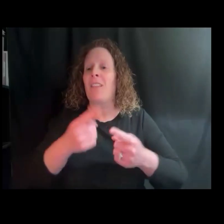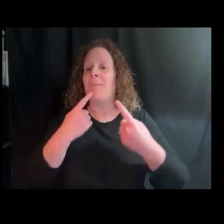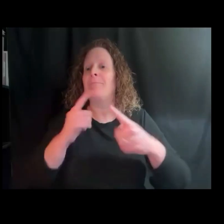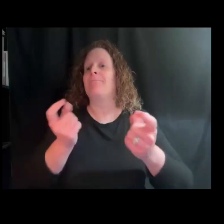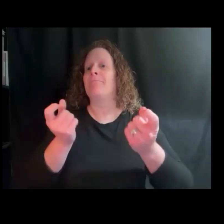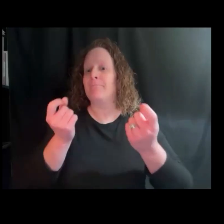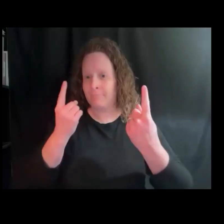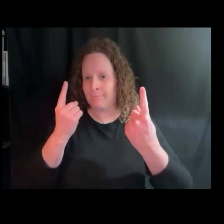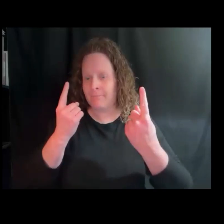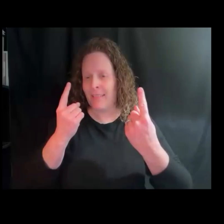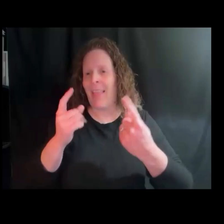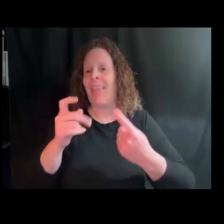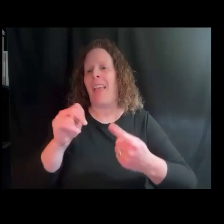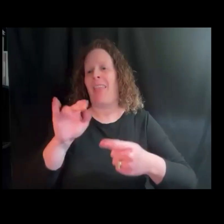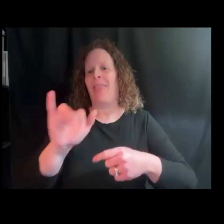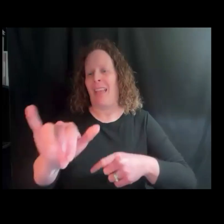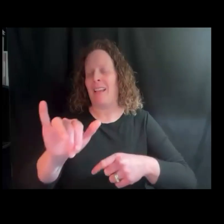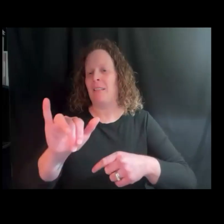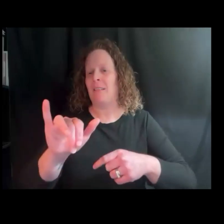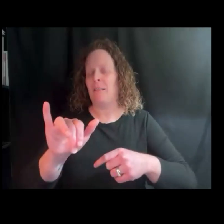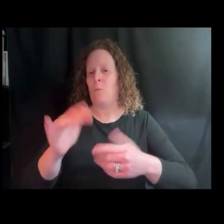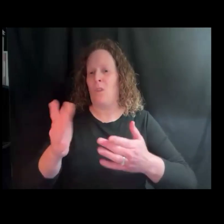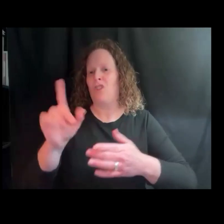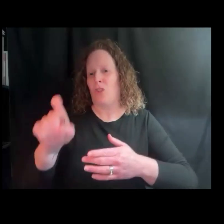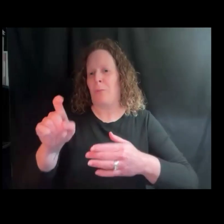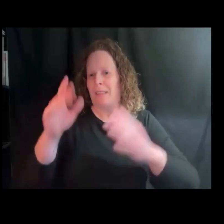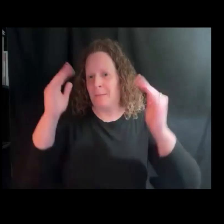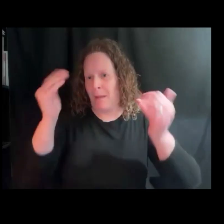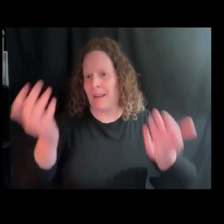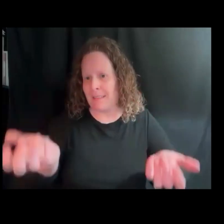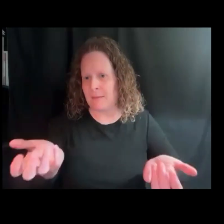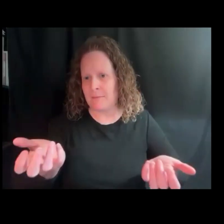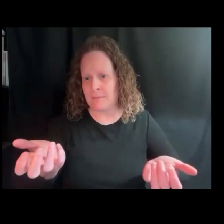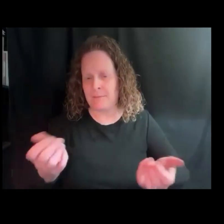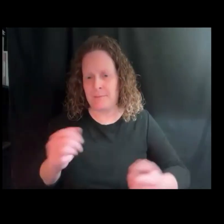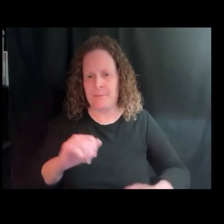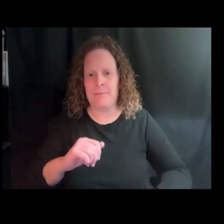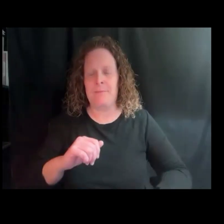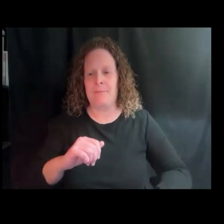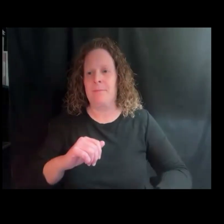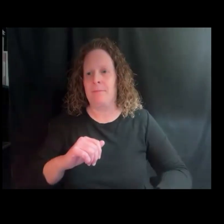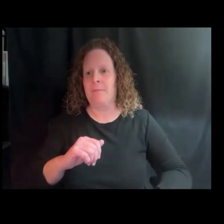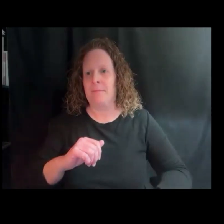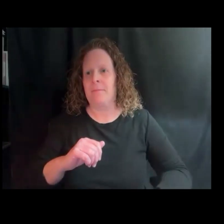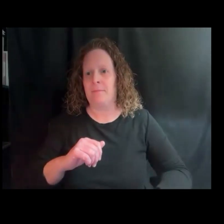student is struggling you as the interpreter have to modify what you are delivering in order